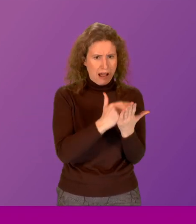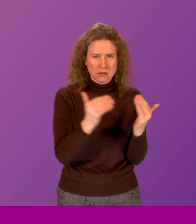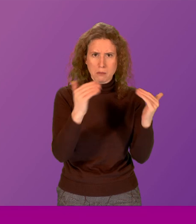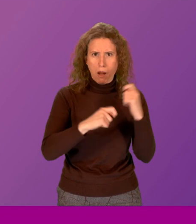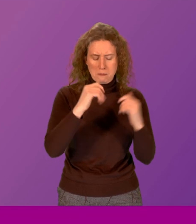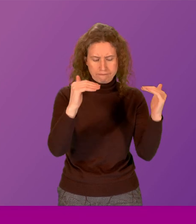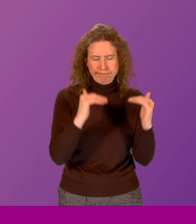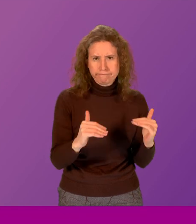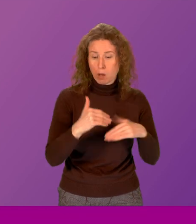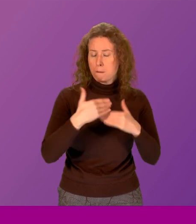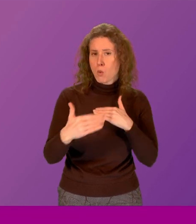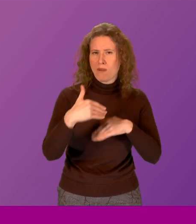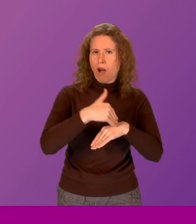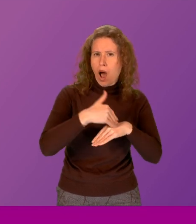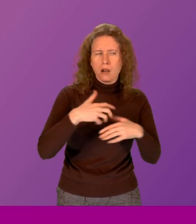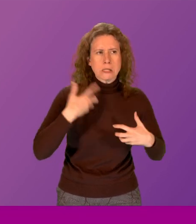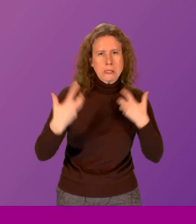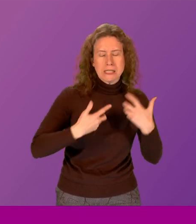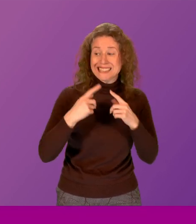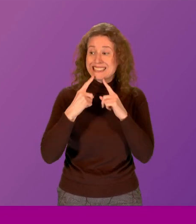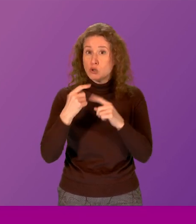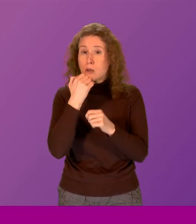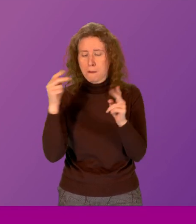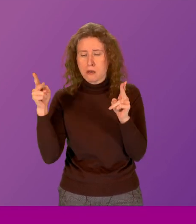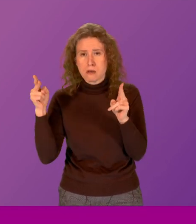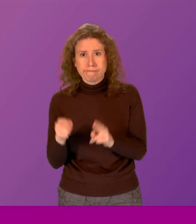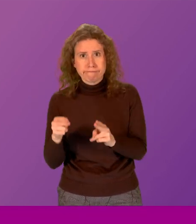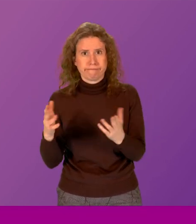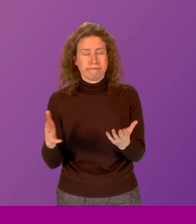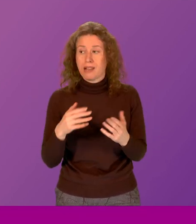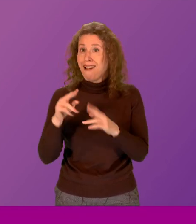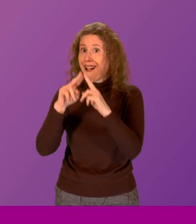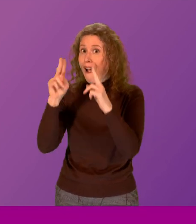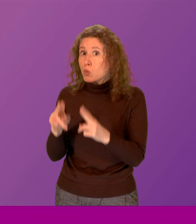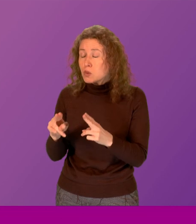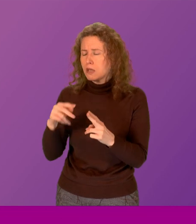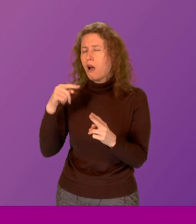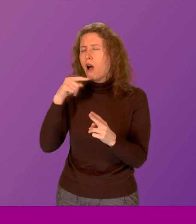violence is rising and teacher numbers are being cut. In housing, there is a cut of £190 million